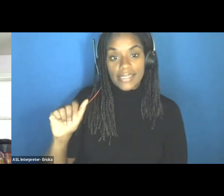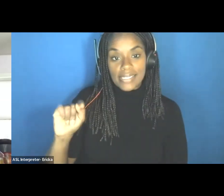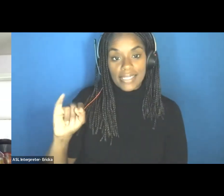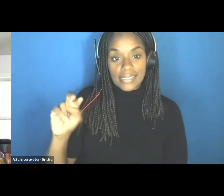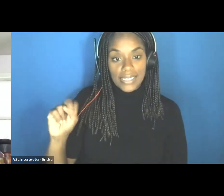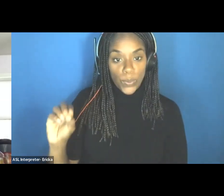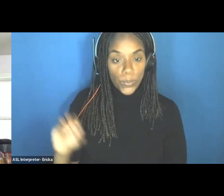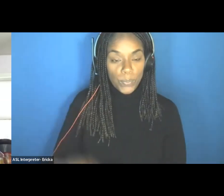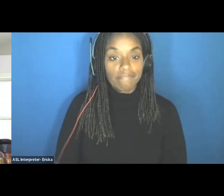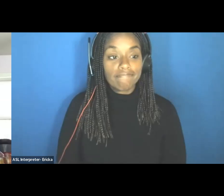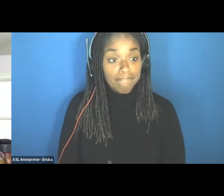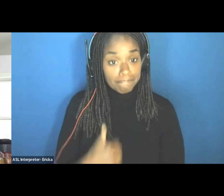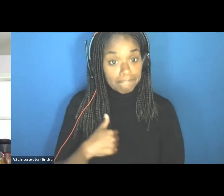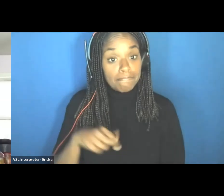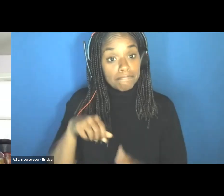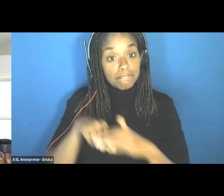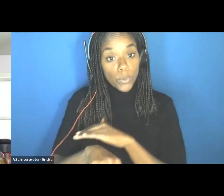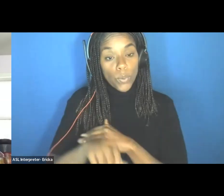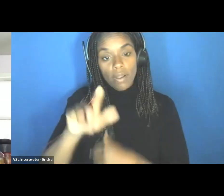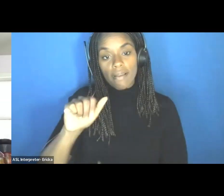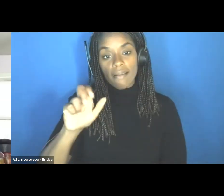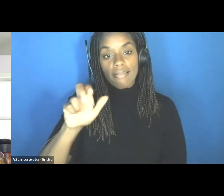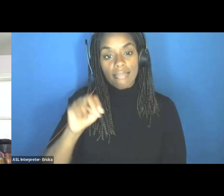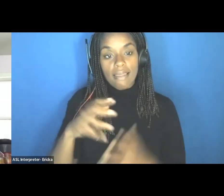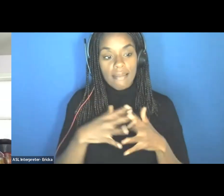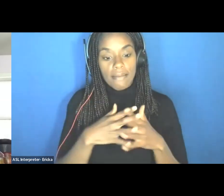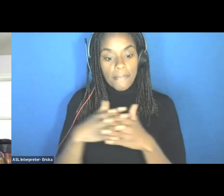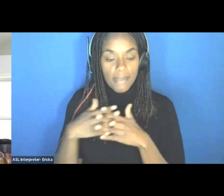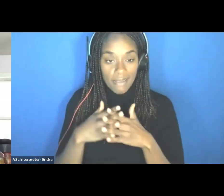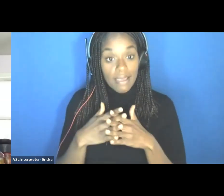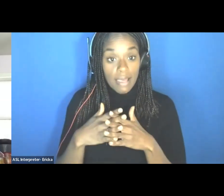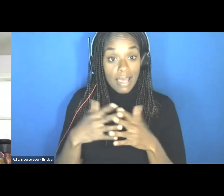To other disabled people and to people who want to know the intersections of disability and the things that we experience as Latinos. I was born in Latin America.